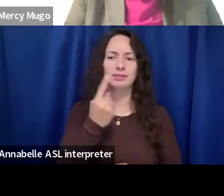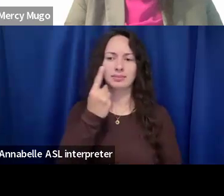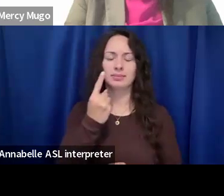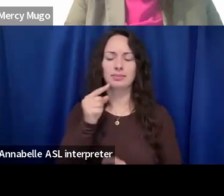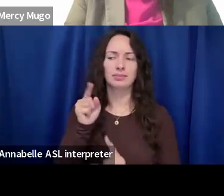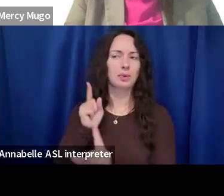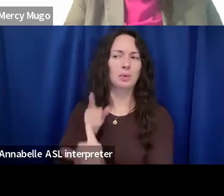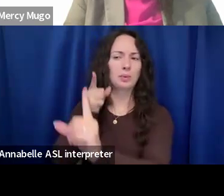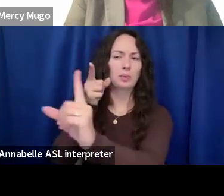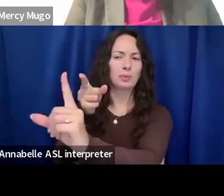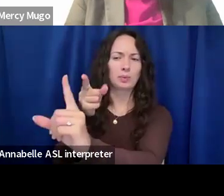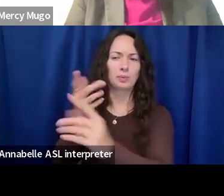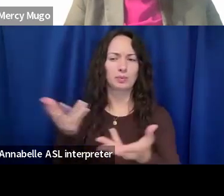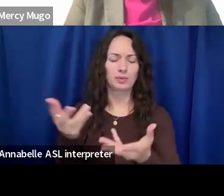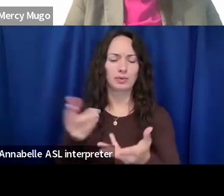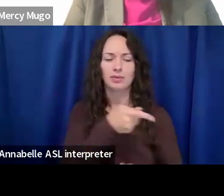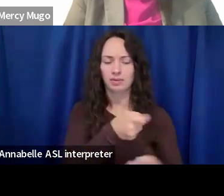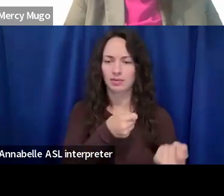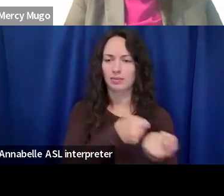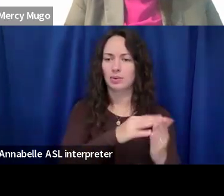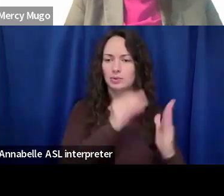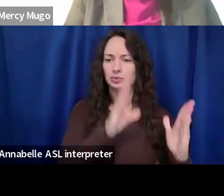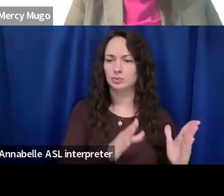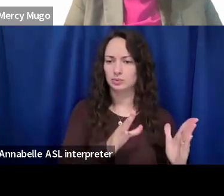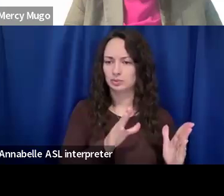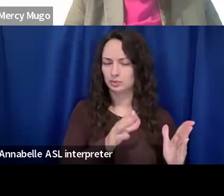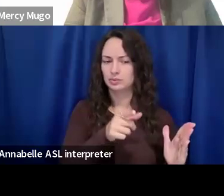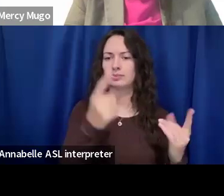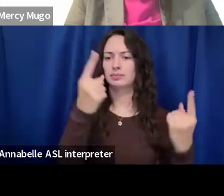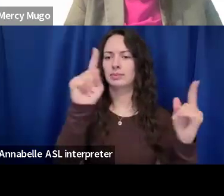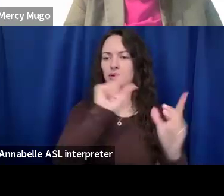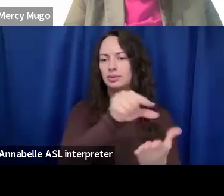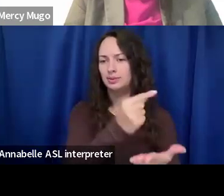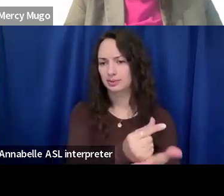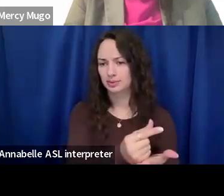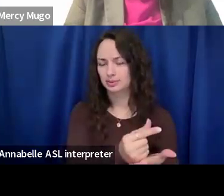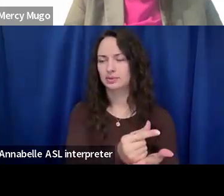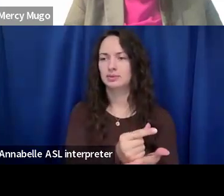the students graduate, and not as important was playing nicely in all of the sandboxes